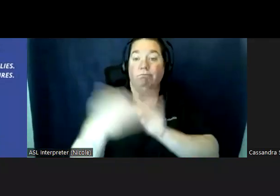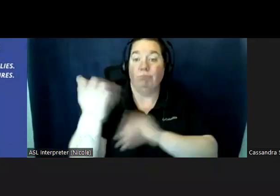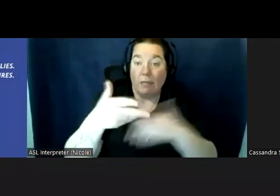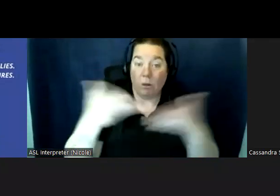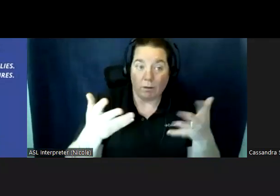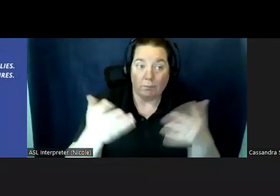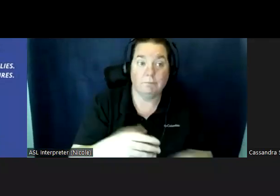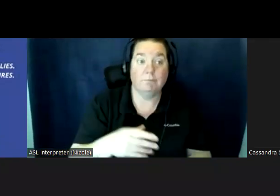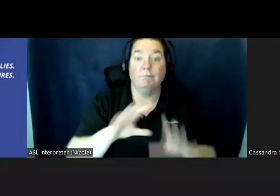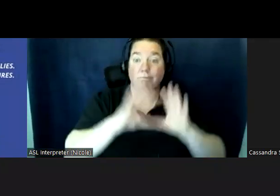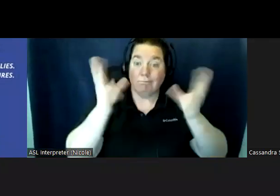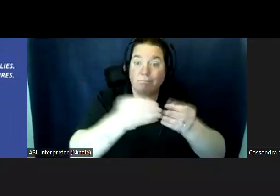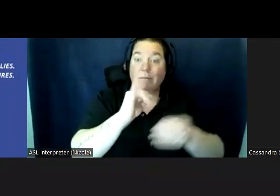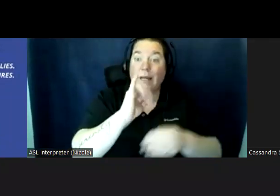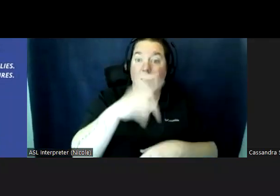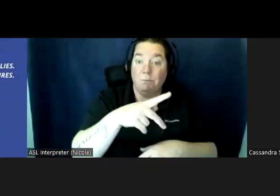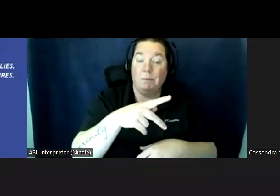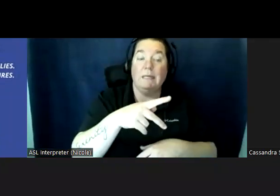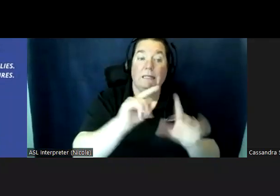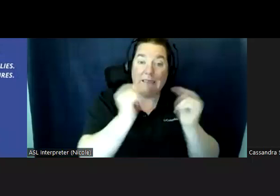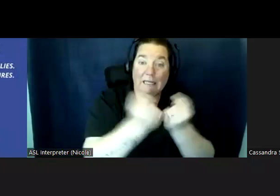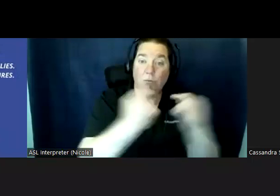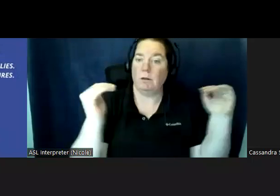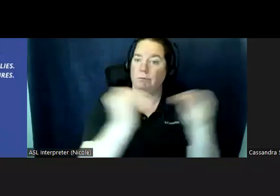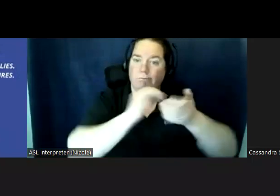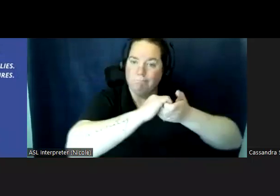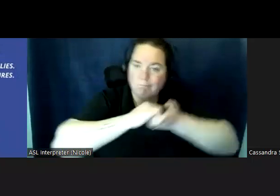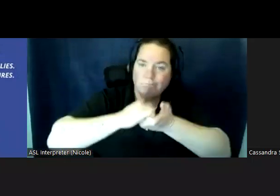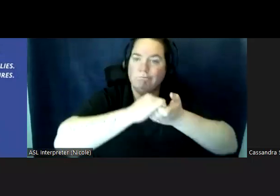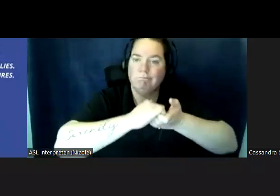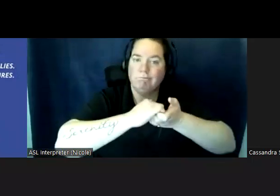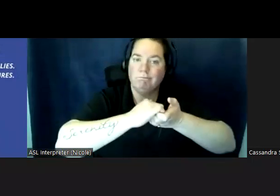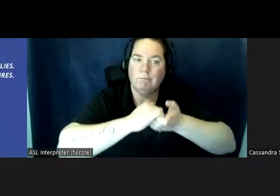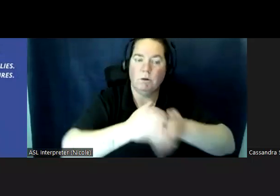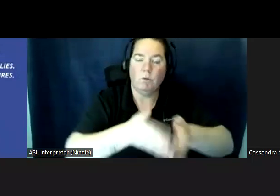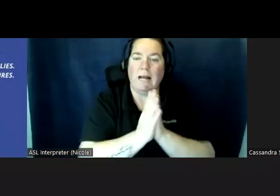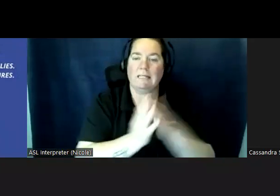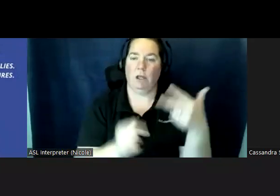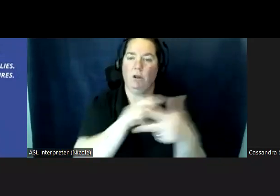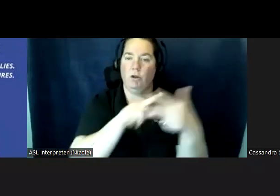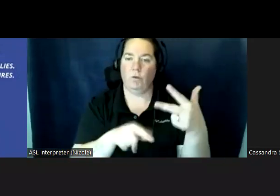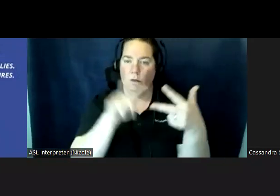team of which we're an equitable partner. We're asking three questions. You've heard them referred